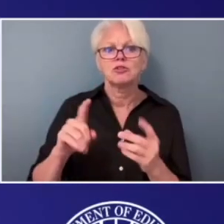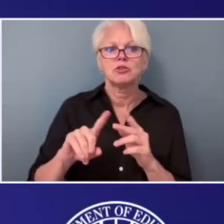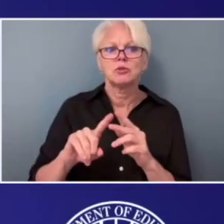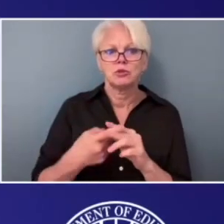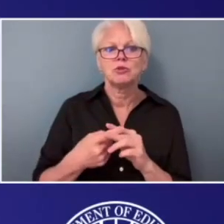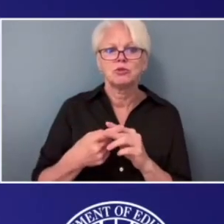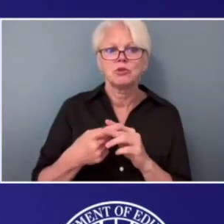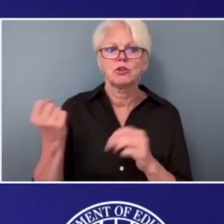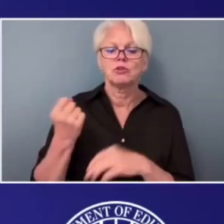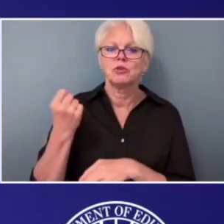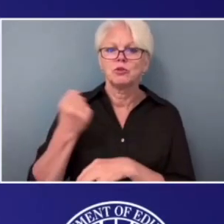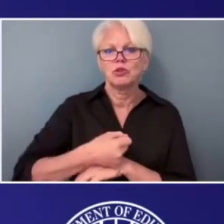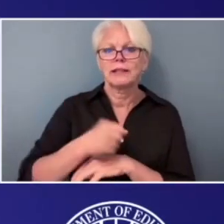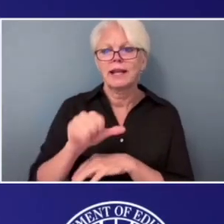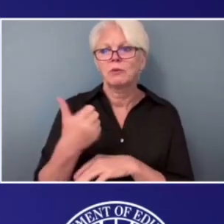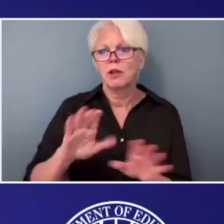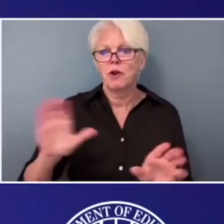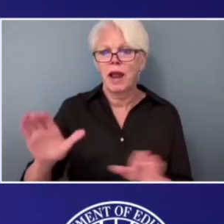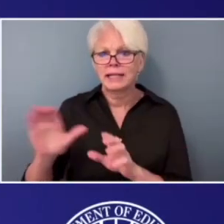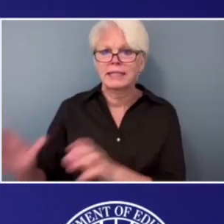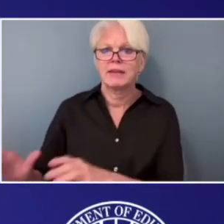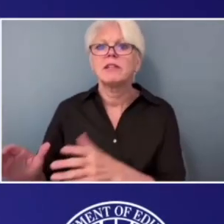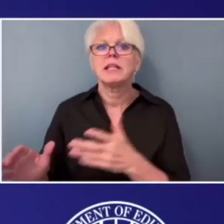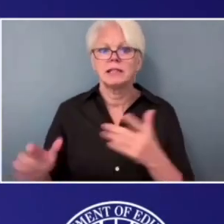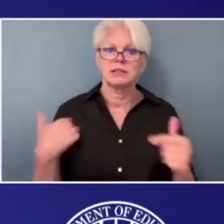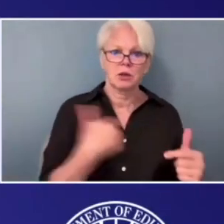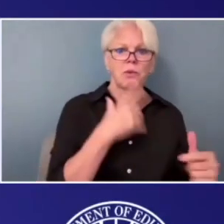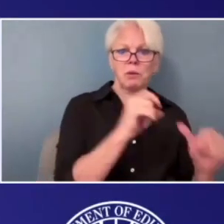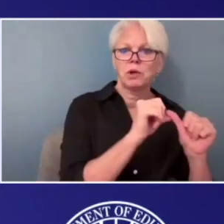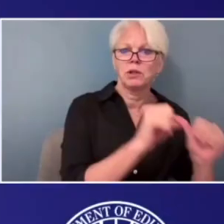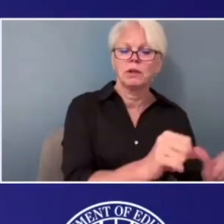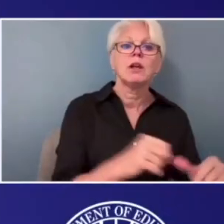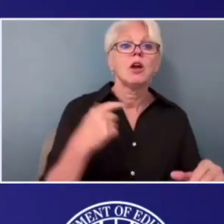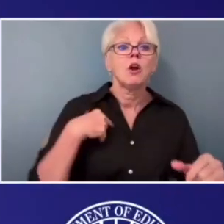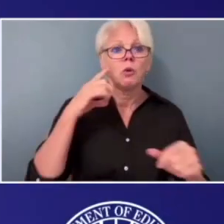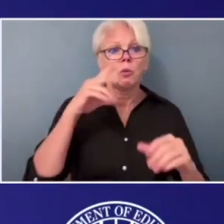activities. So we anticipate that will not